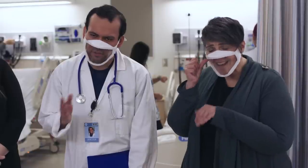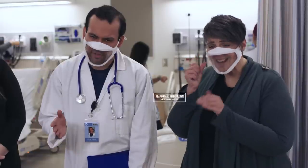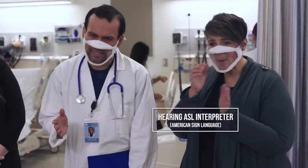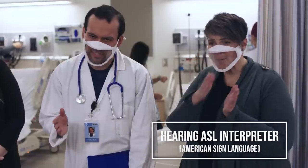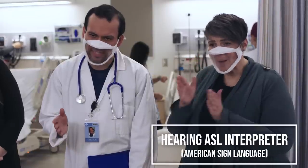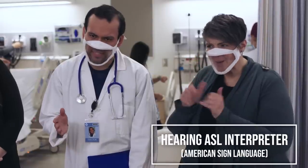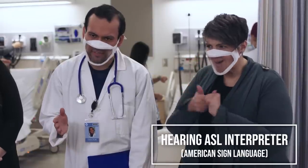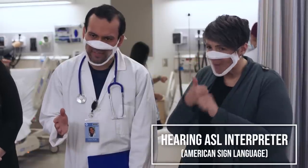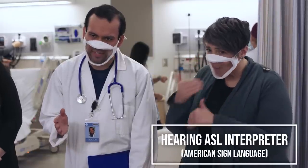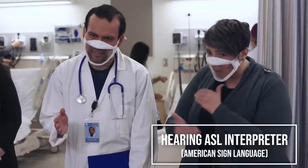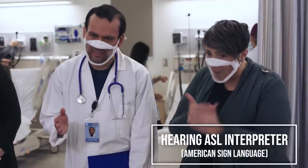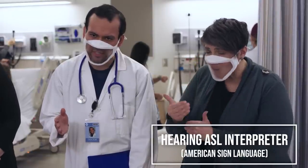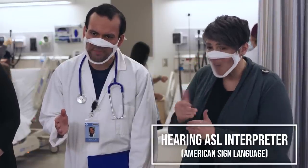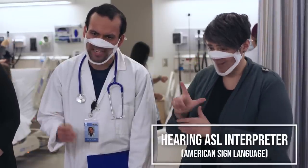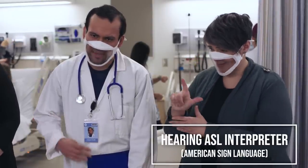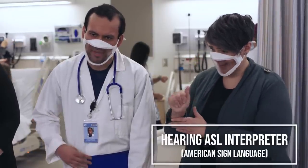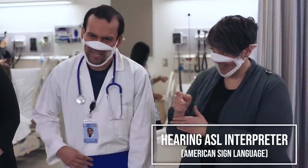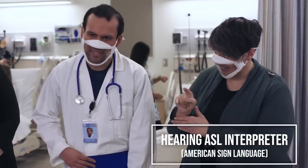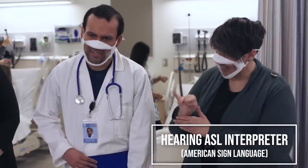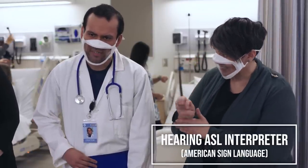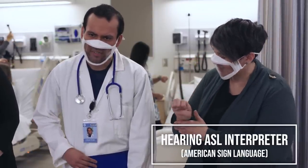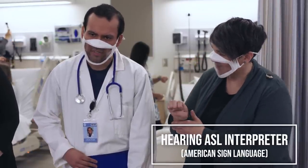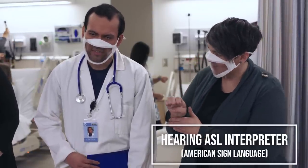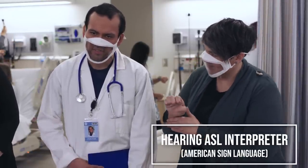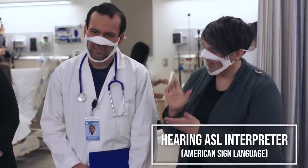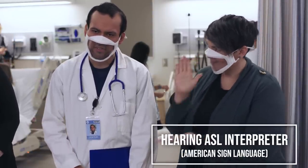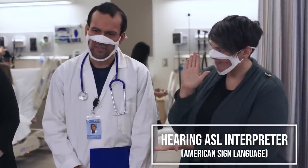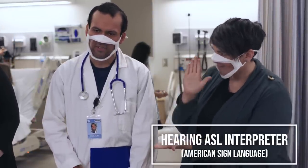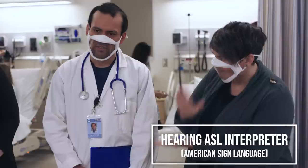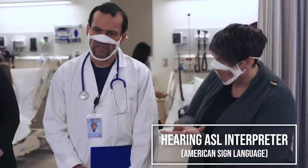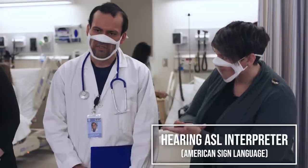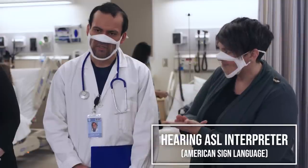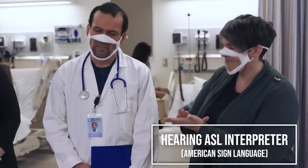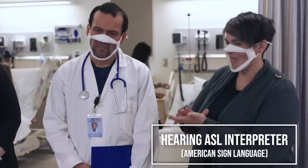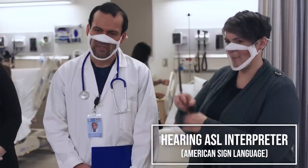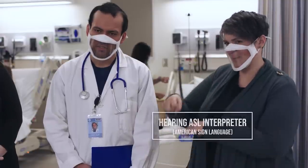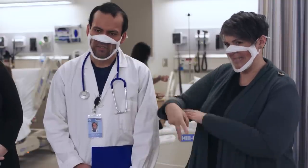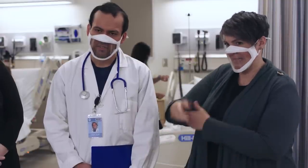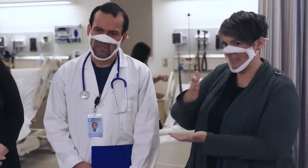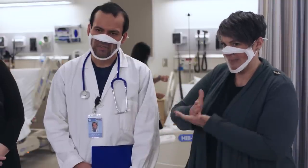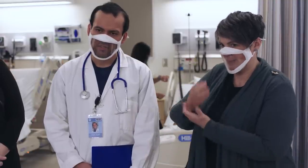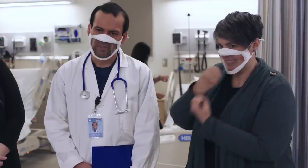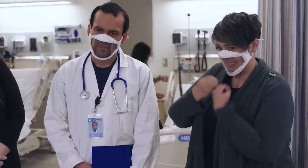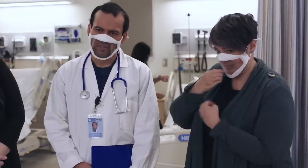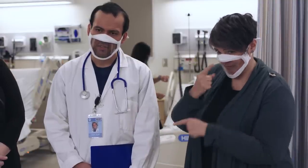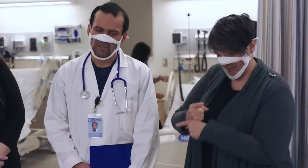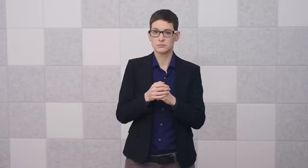ASL involves the hands, face, and space, and is grammatically distinct from spoken English.